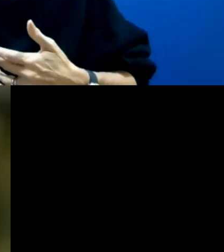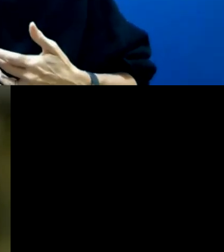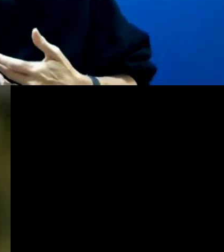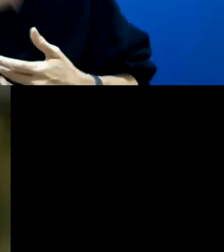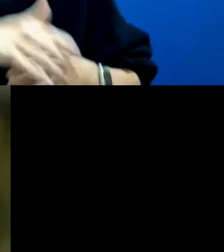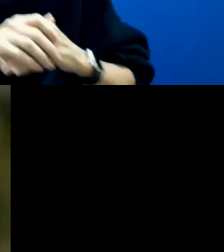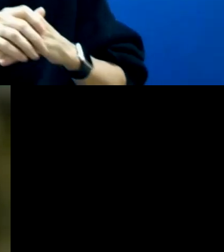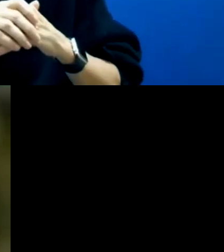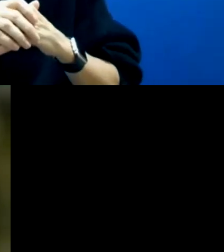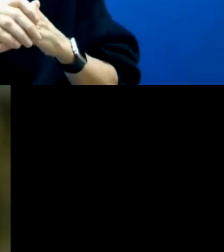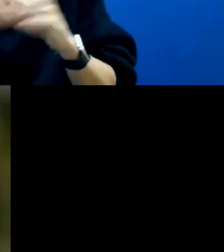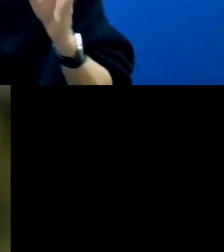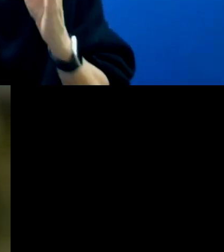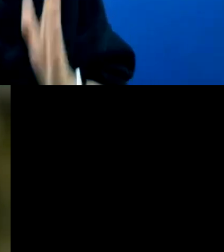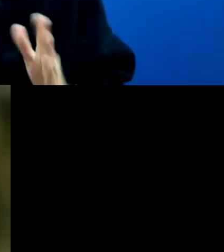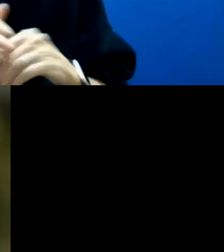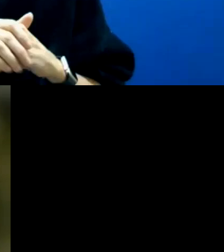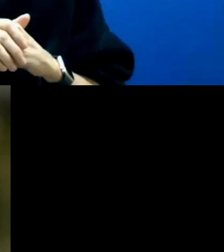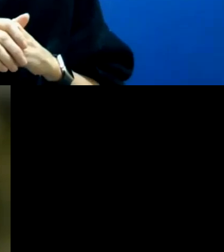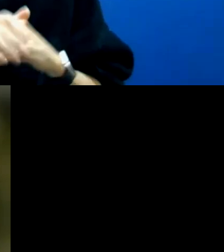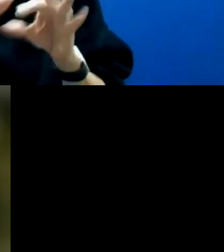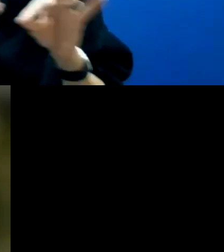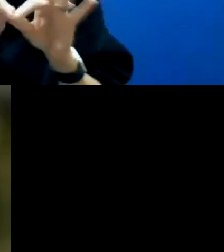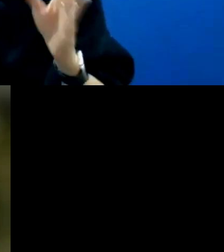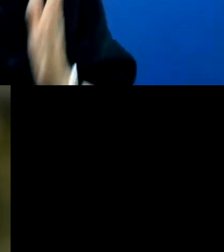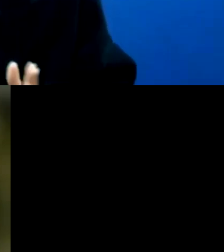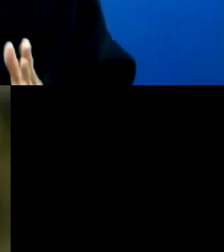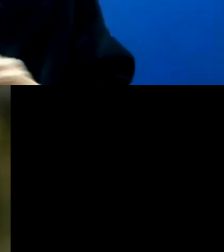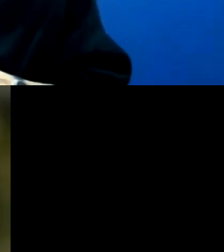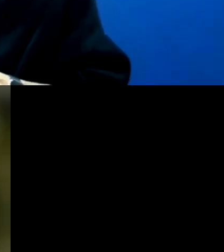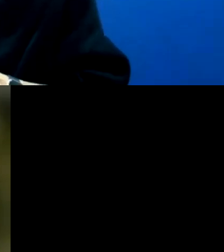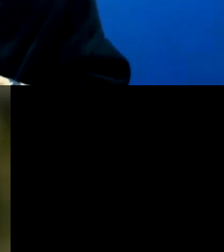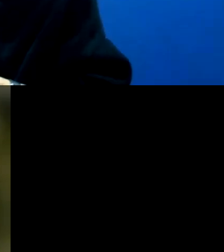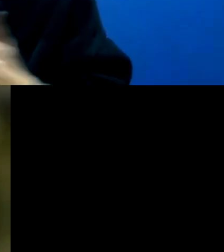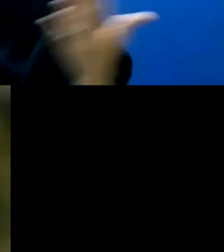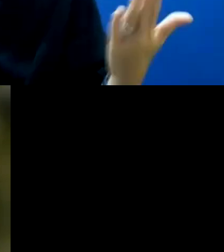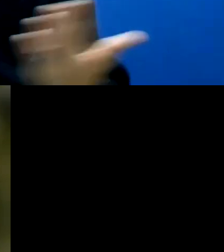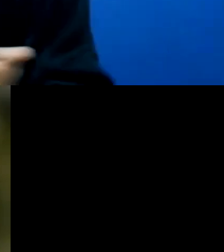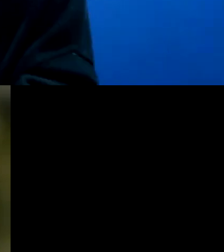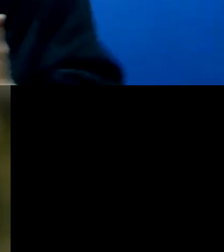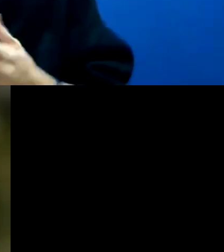our captions, everything. Thank you so much. I hope from tonight you're thinking about things in a different way.